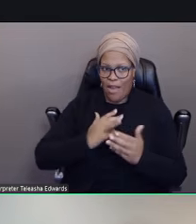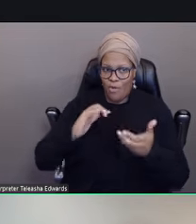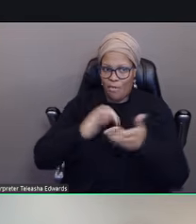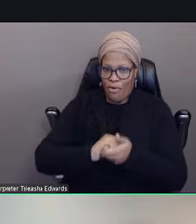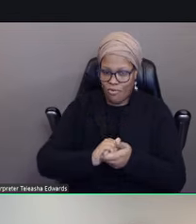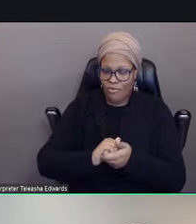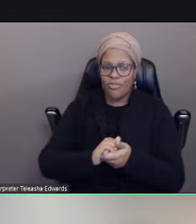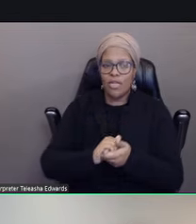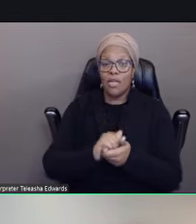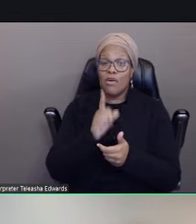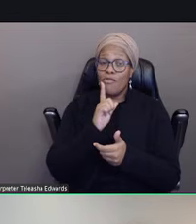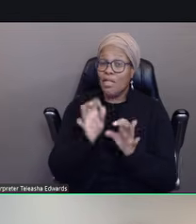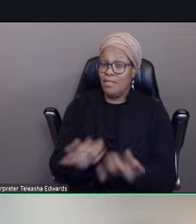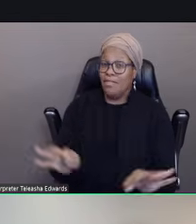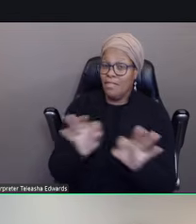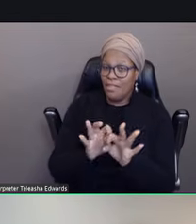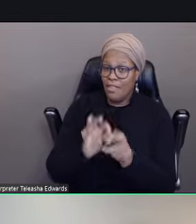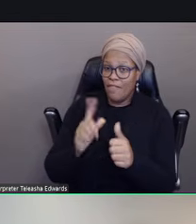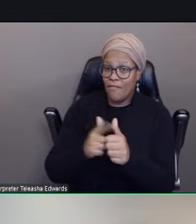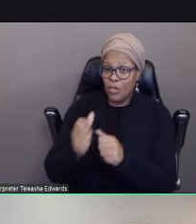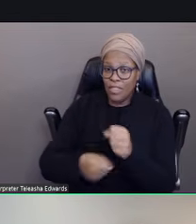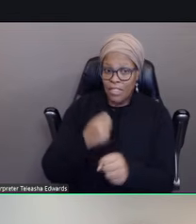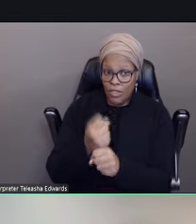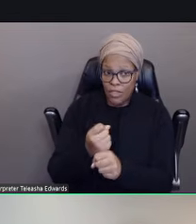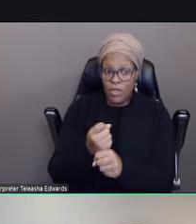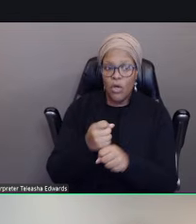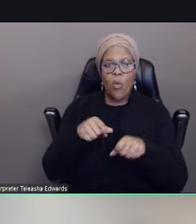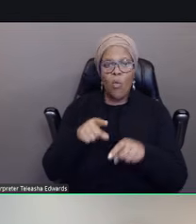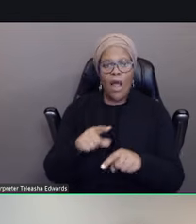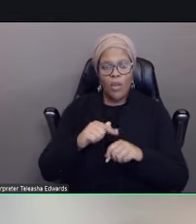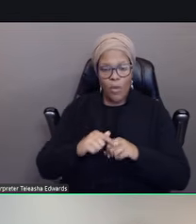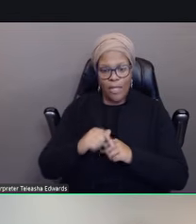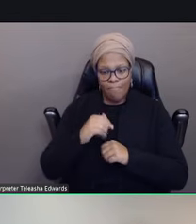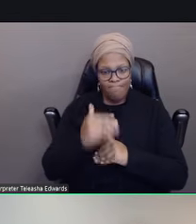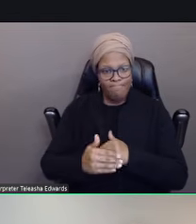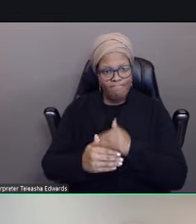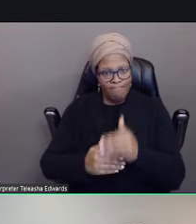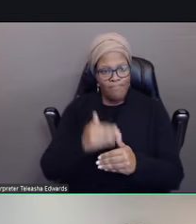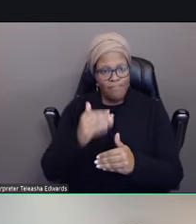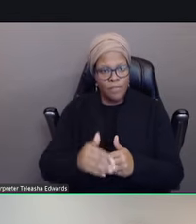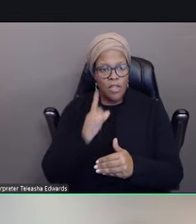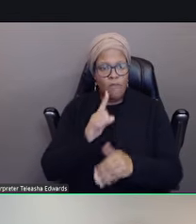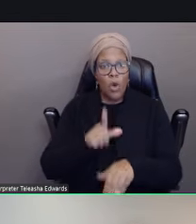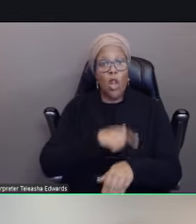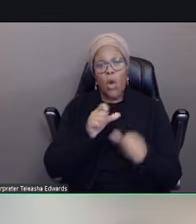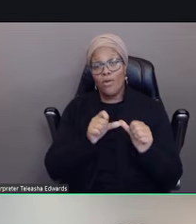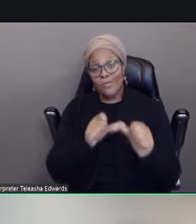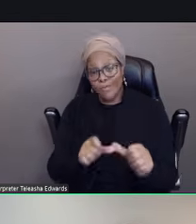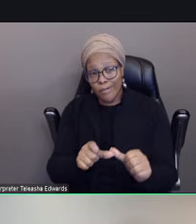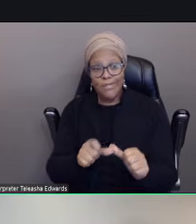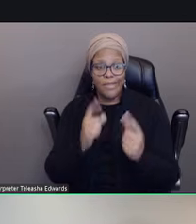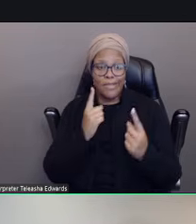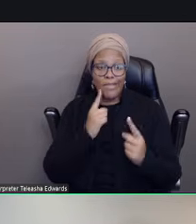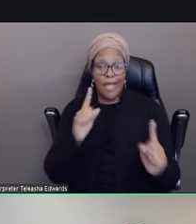critical in year one while we're building momentum for long-term success. And as you may have heard,